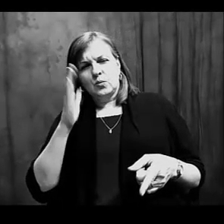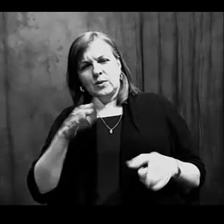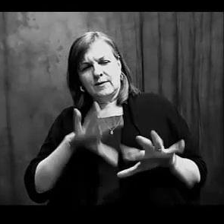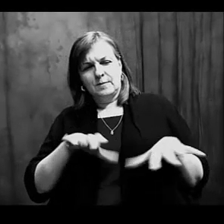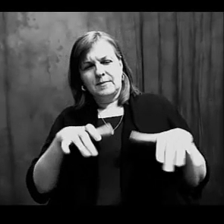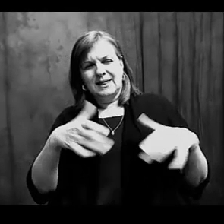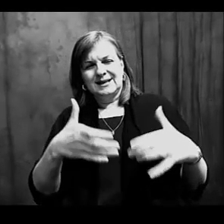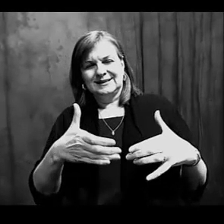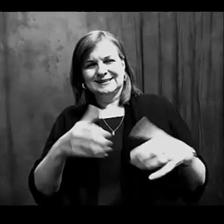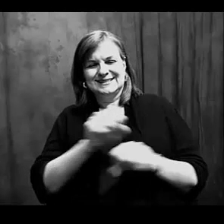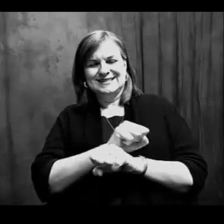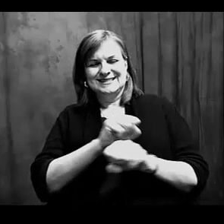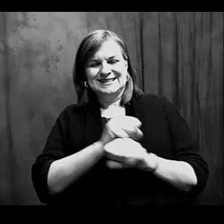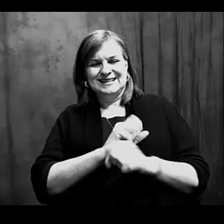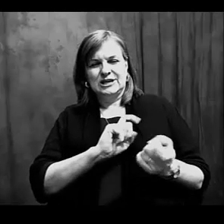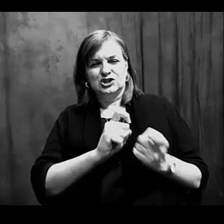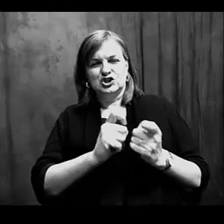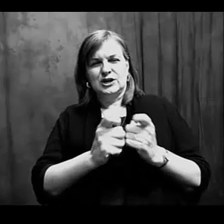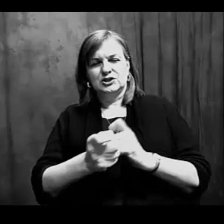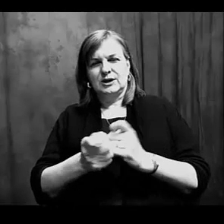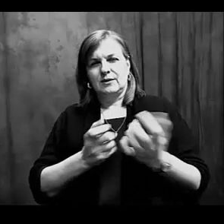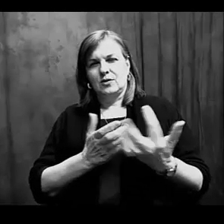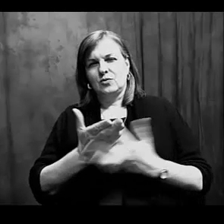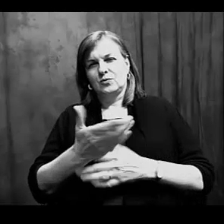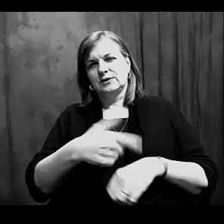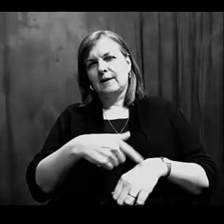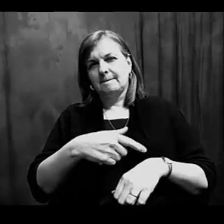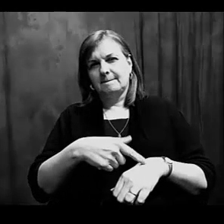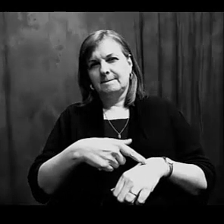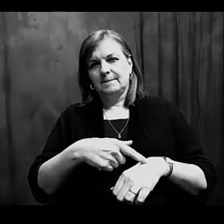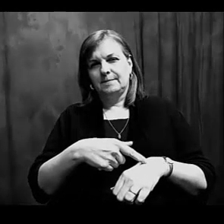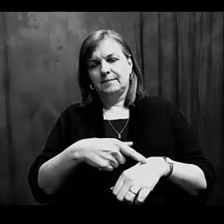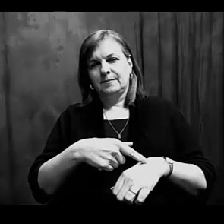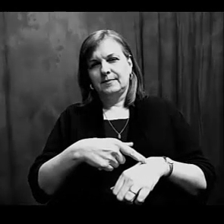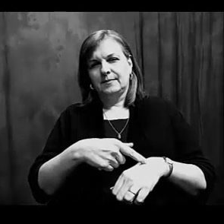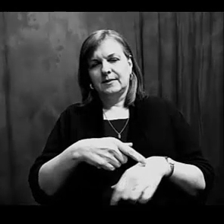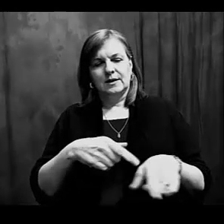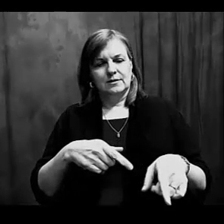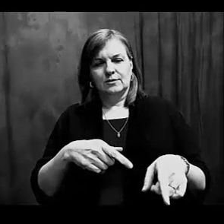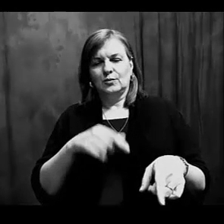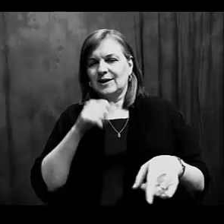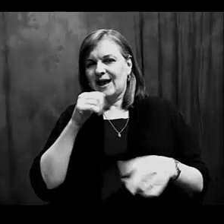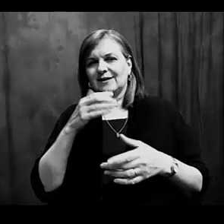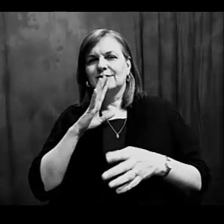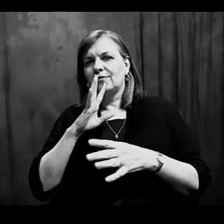is whether or not our populations are statistically changing overtime